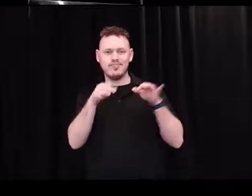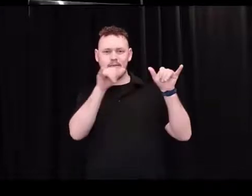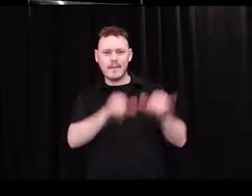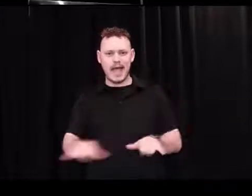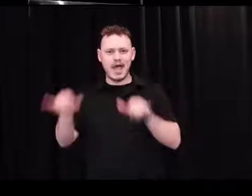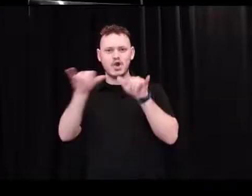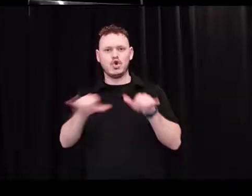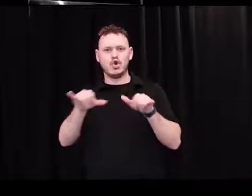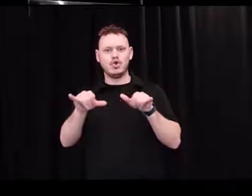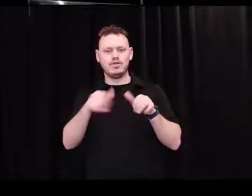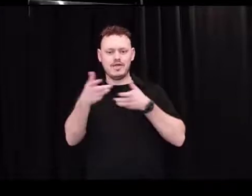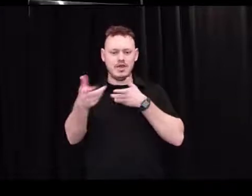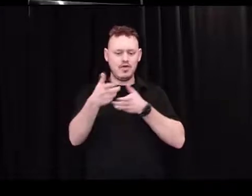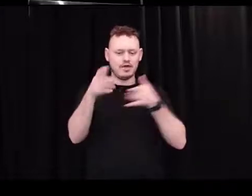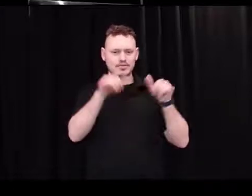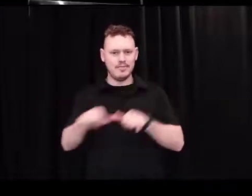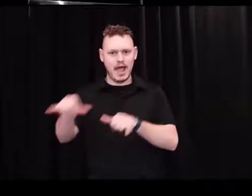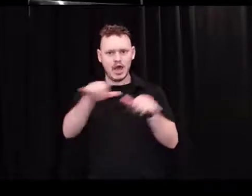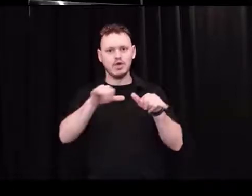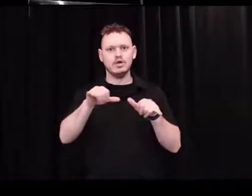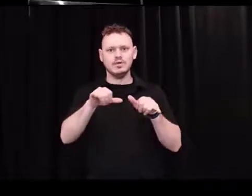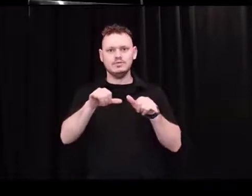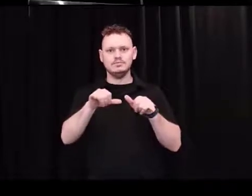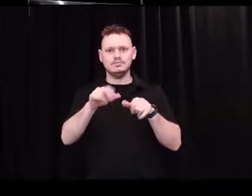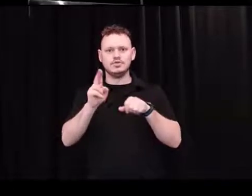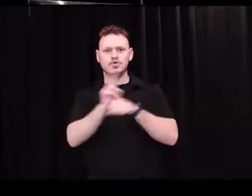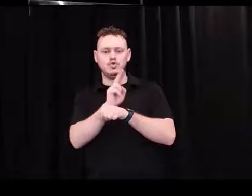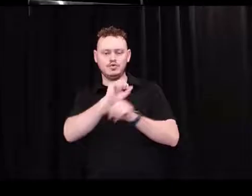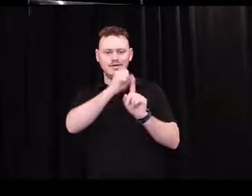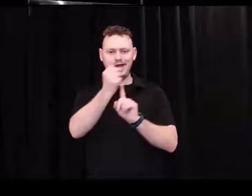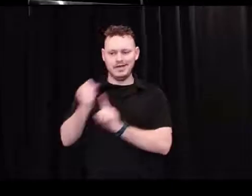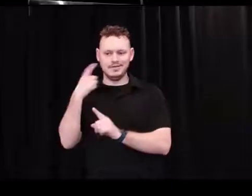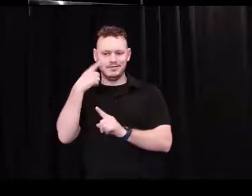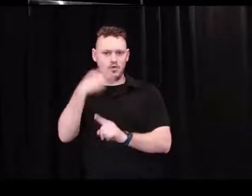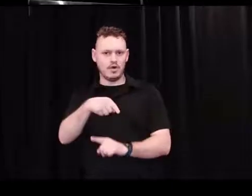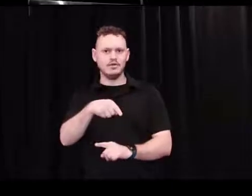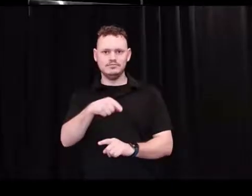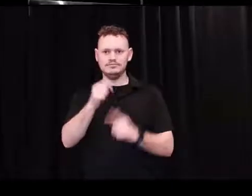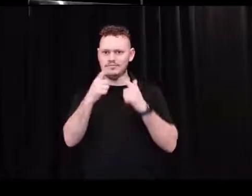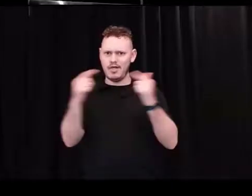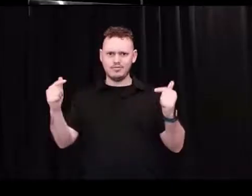the interaction pattern itself, the use cases for it and all that sort of stuff. And I think